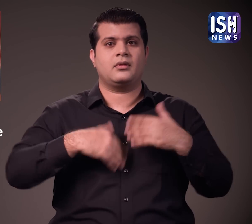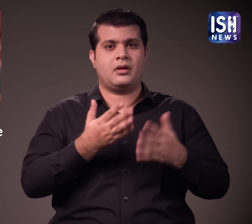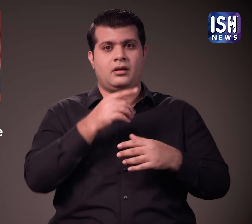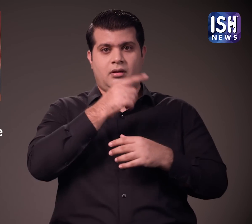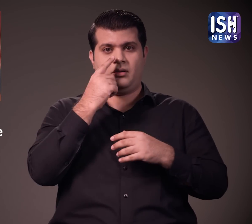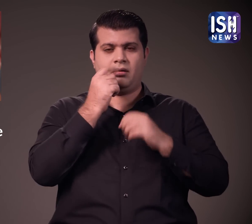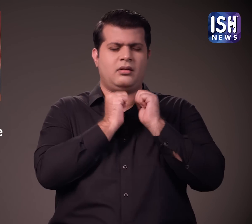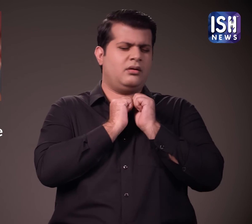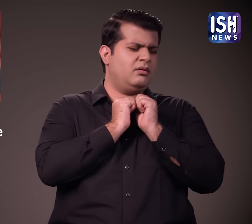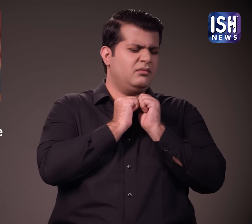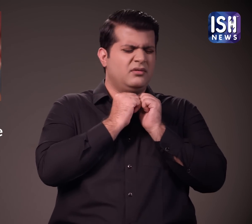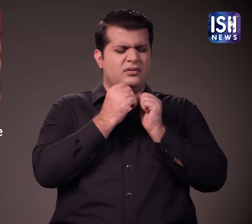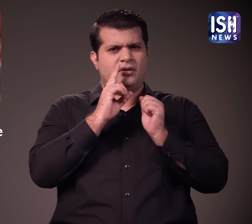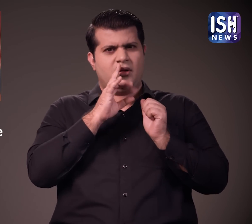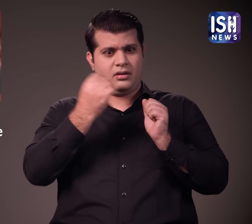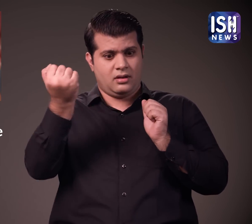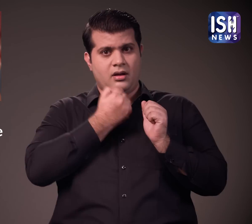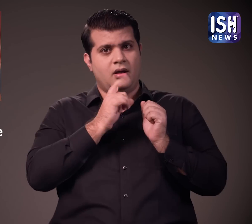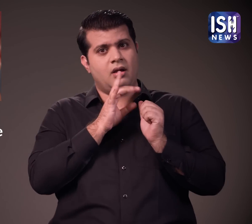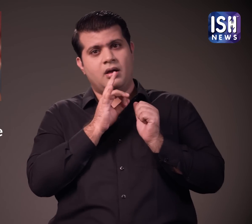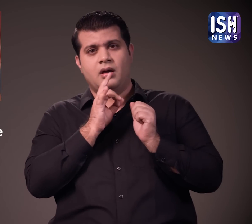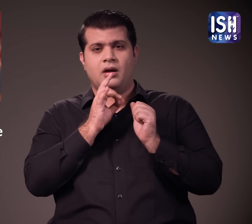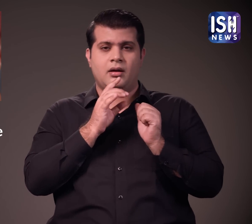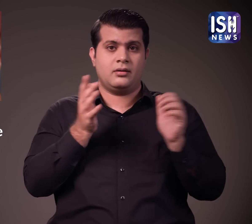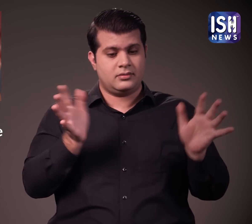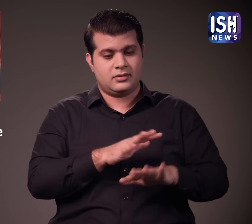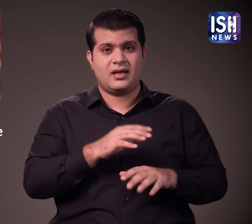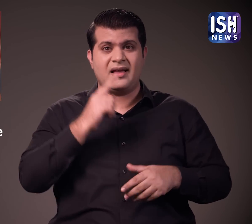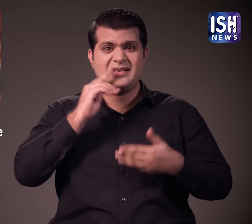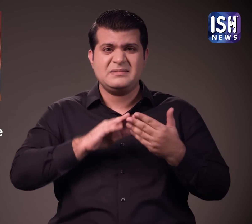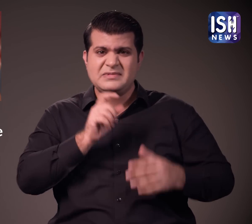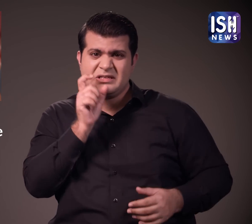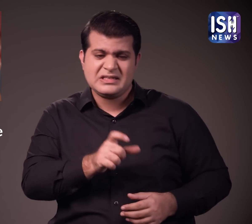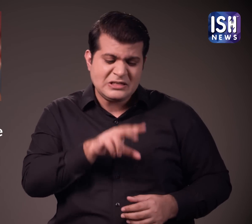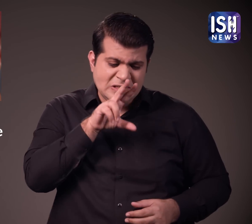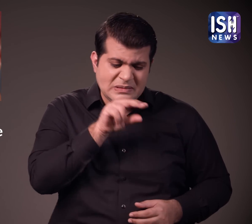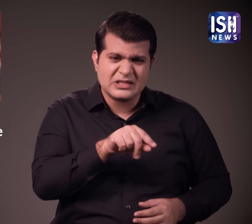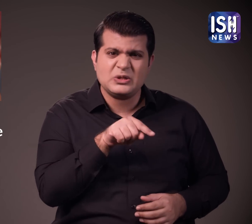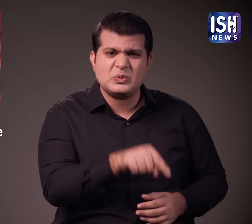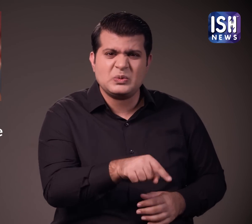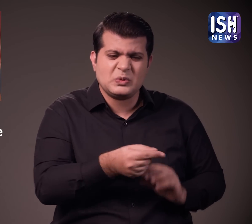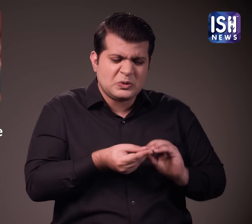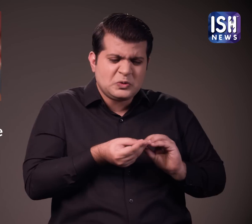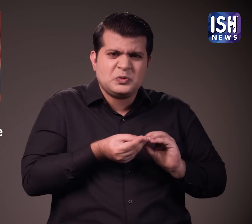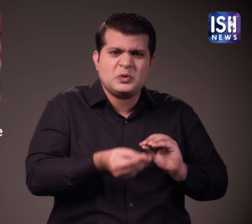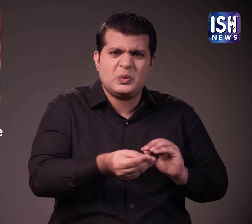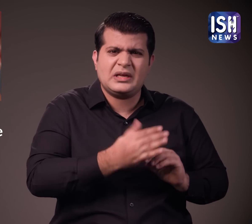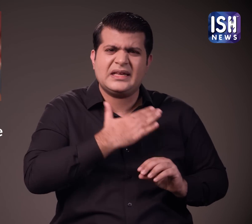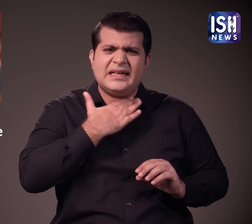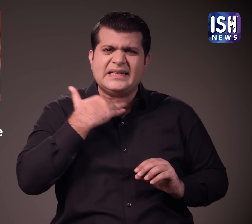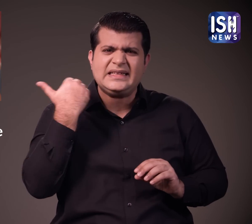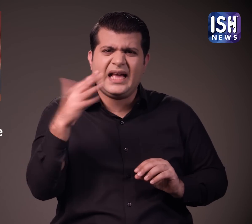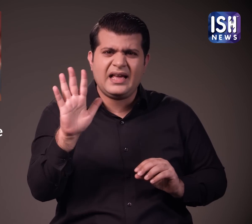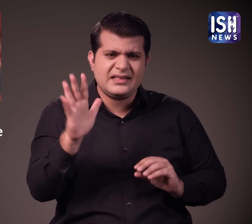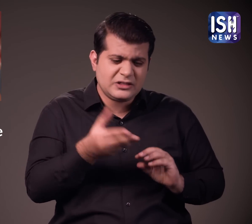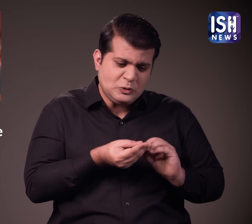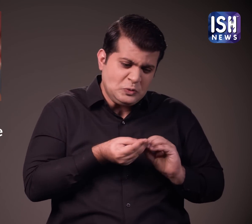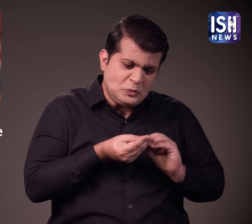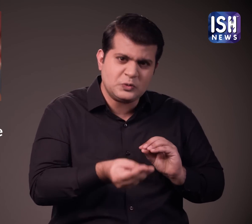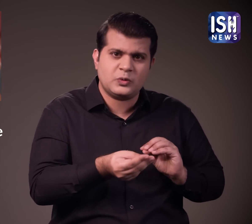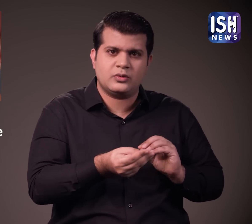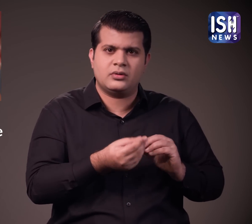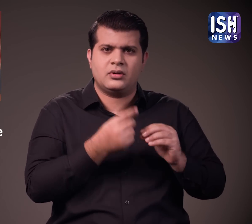Sook was in pain. Her husband told her, "You are soon going to die."